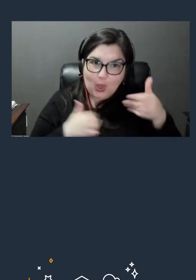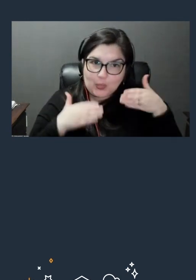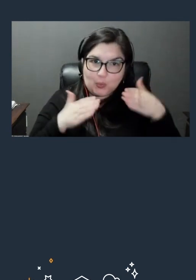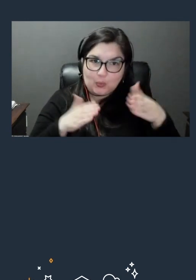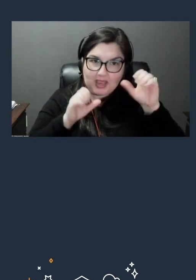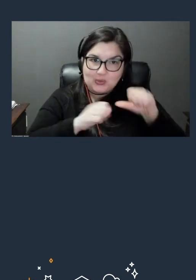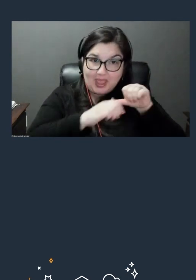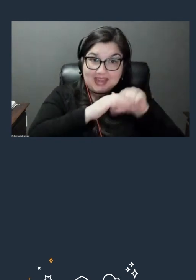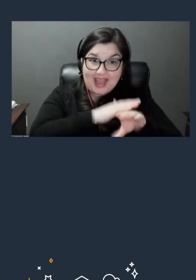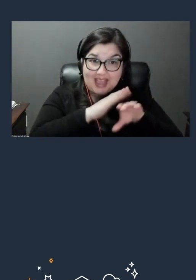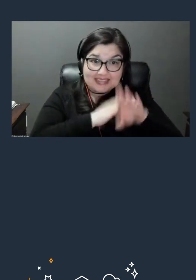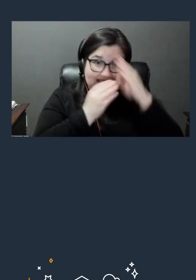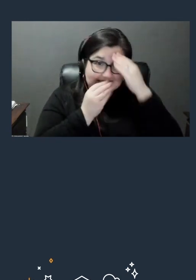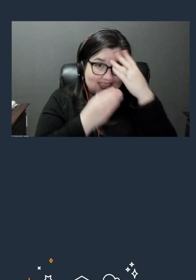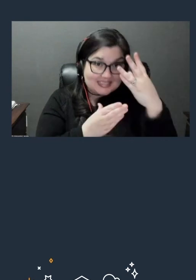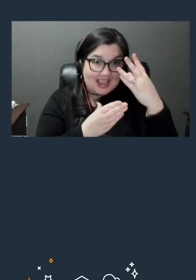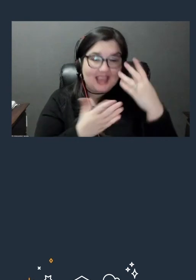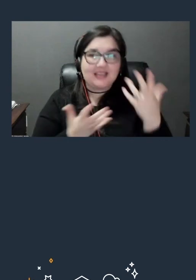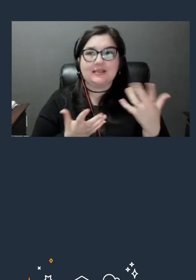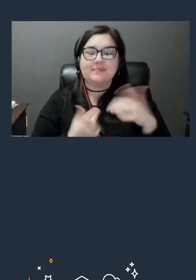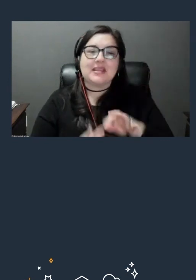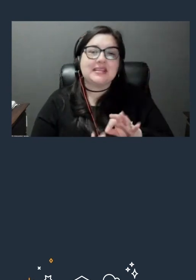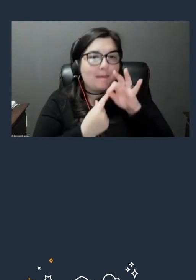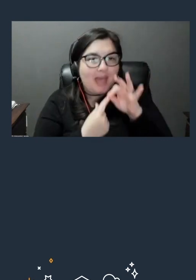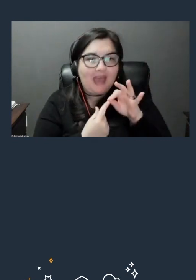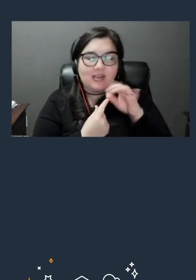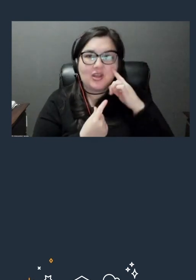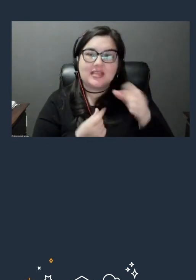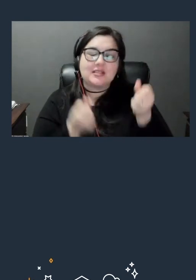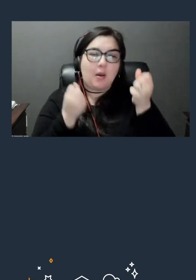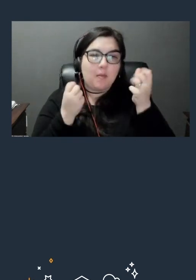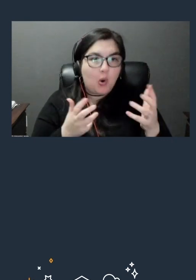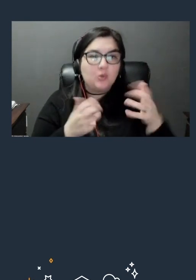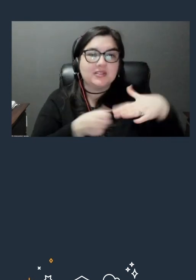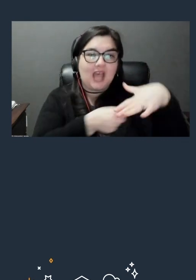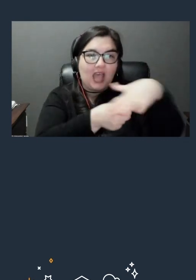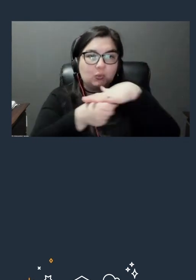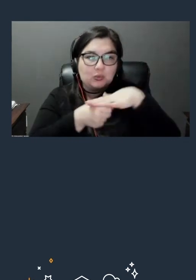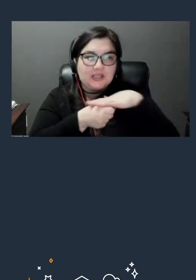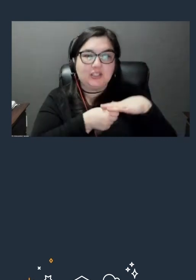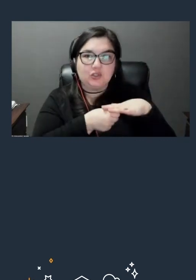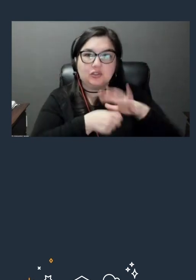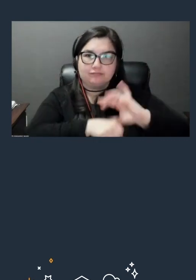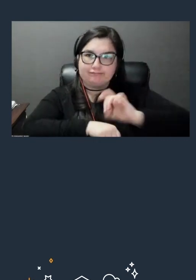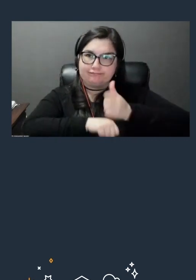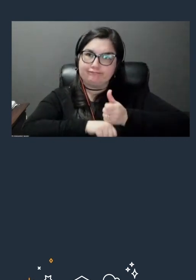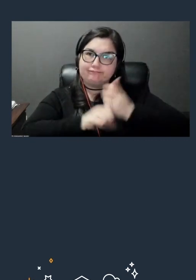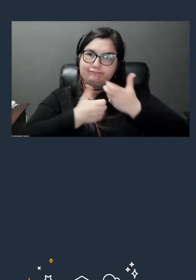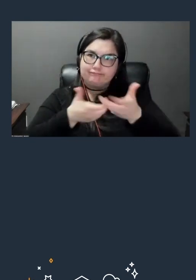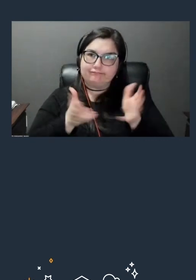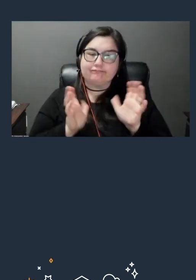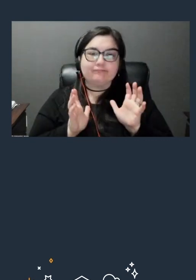And so, especially in this multi-region paradigm, you have a great way where this is a different level